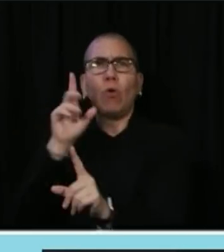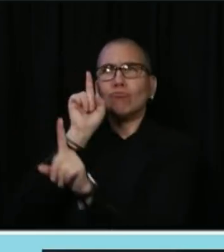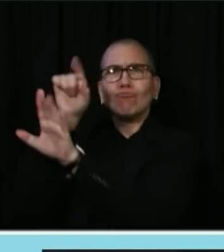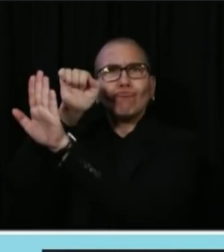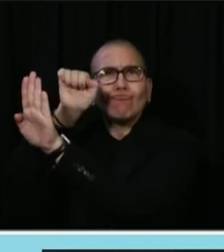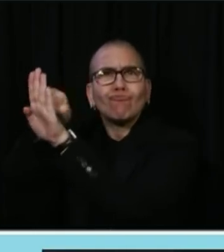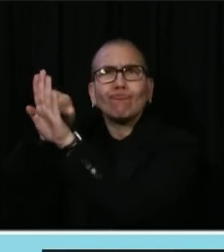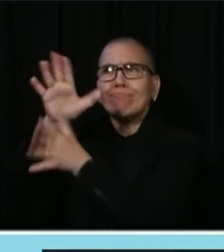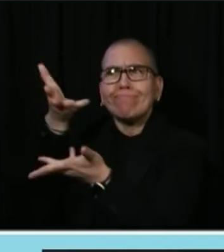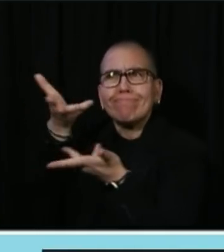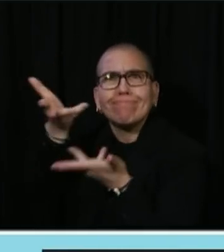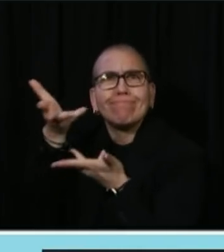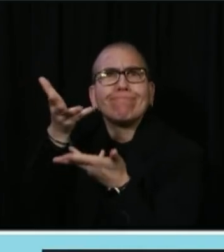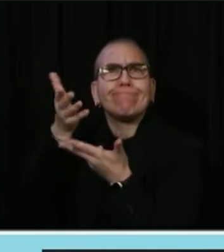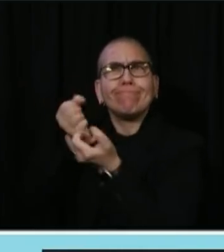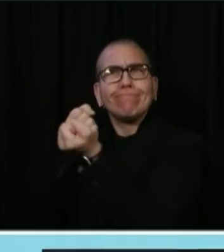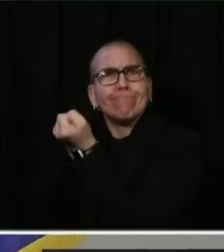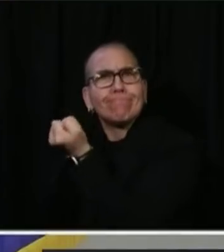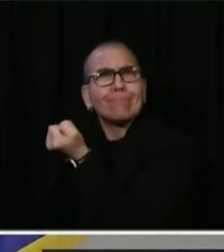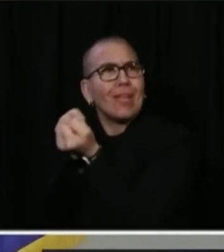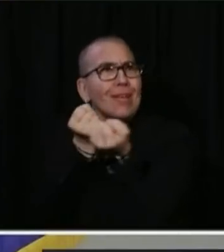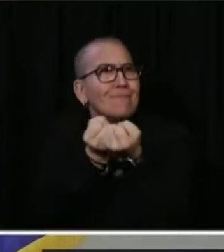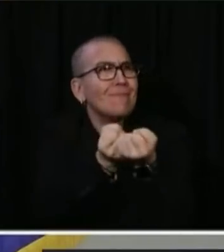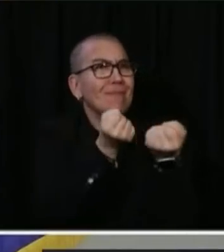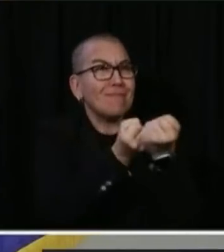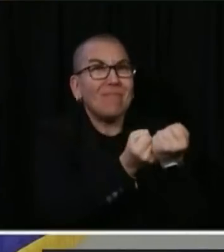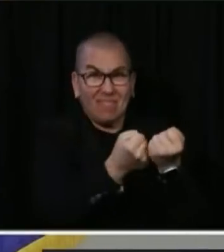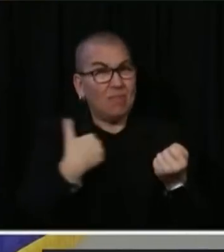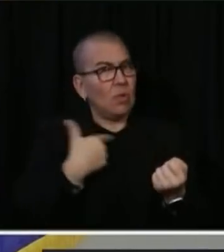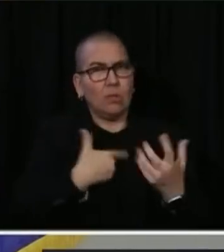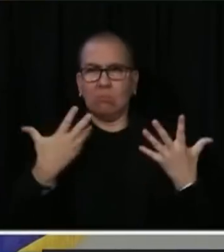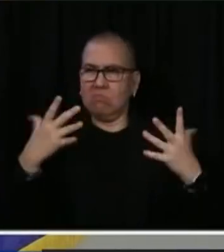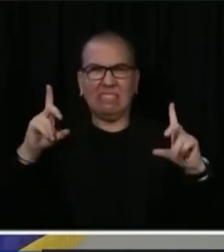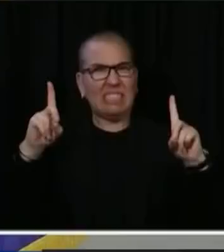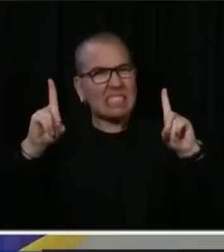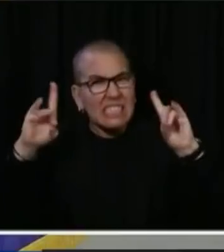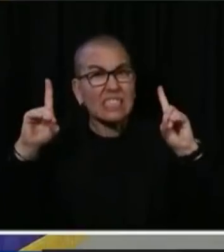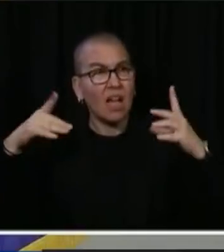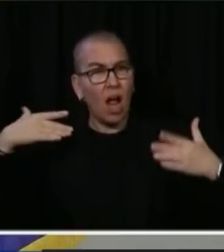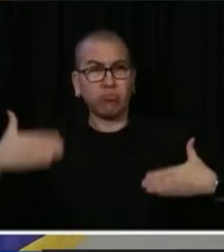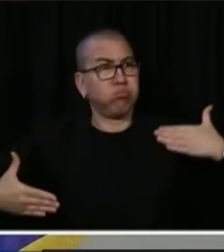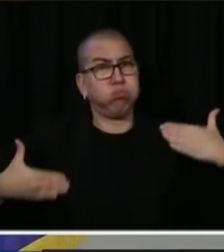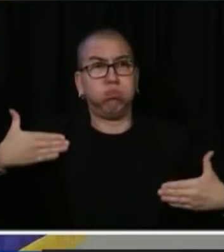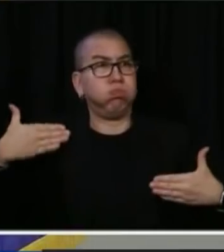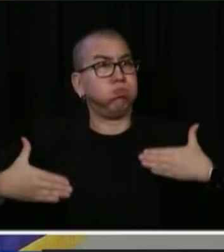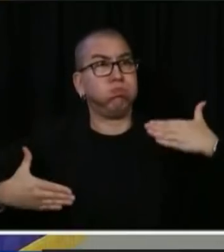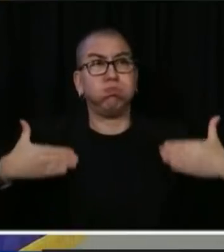MOVING FROM LARGE COMMUNITY SITES TO DOOR-TO-DOOR, LITERALLY.